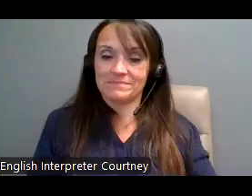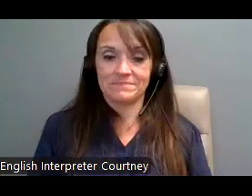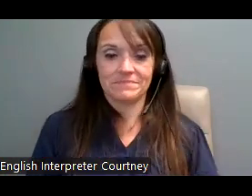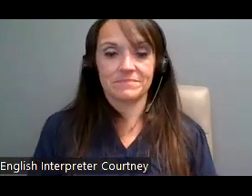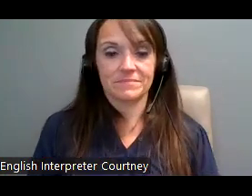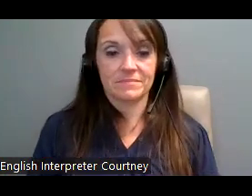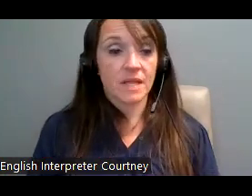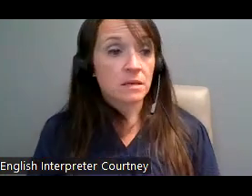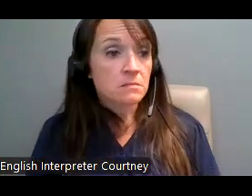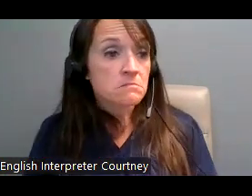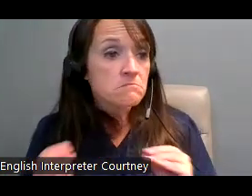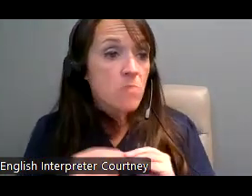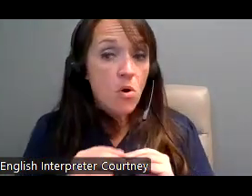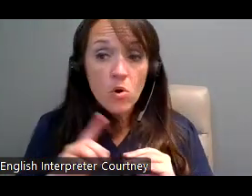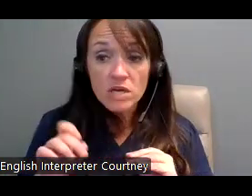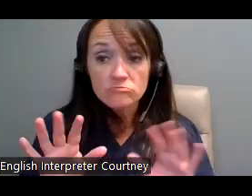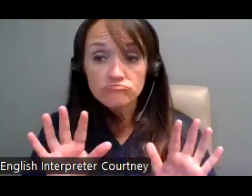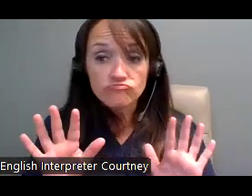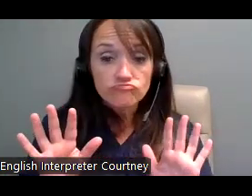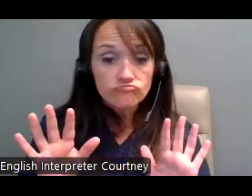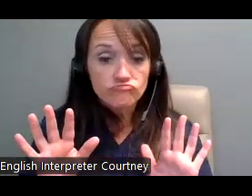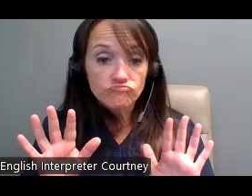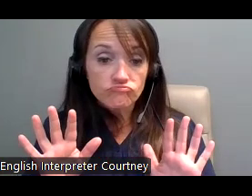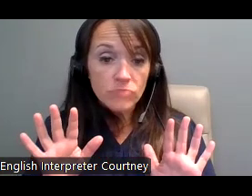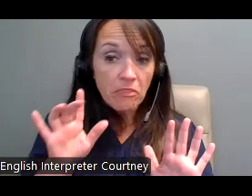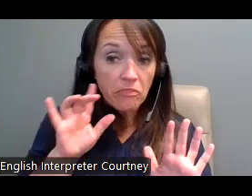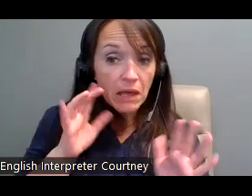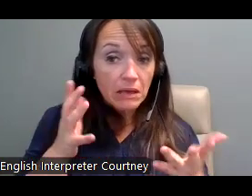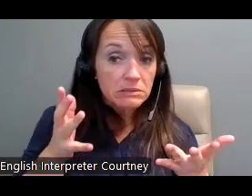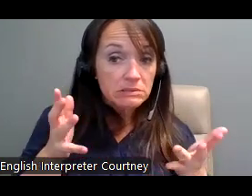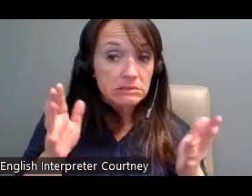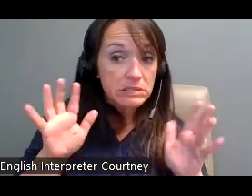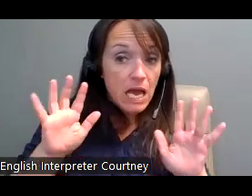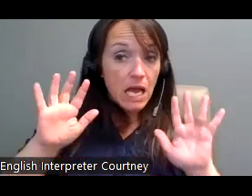not see any other questions so I think we may be done for the day. I appreciate it both Anna Maria and Margie